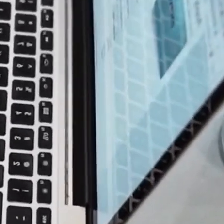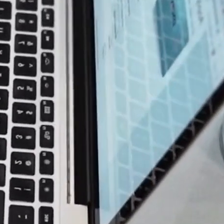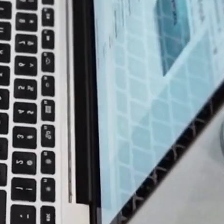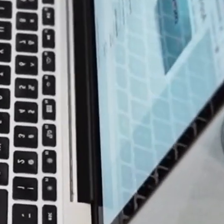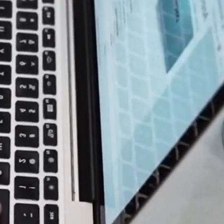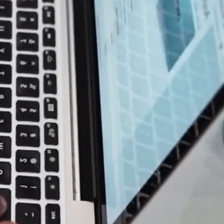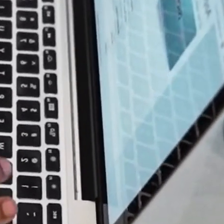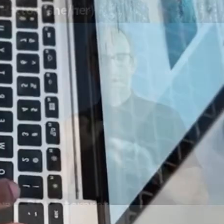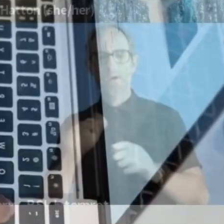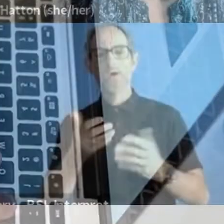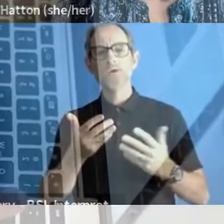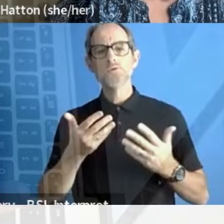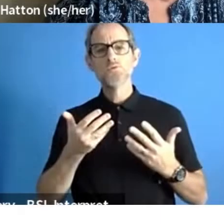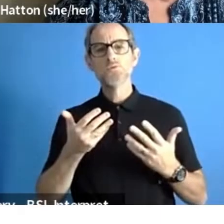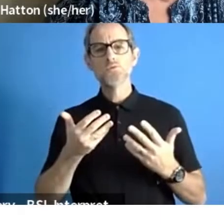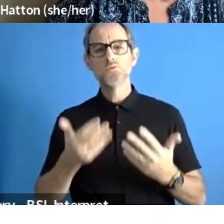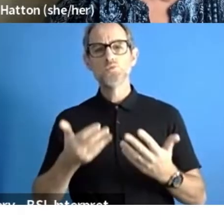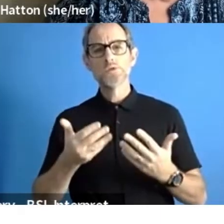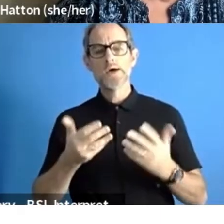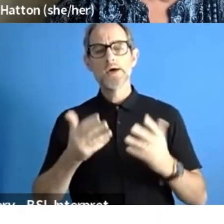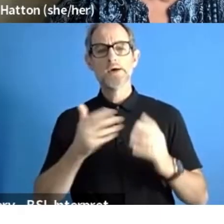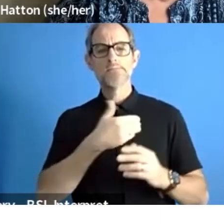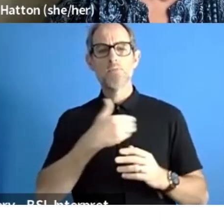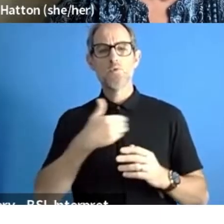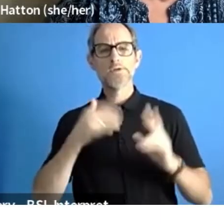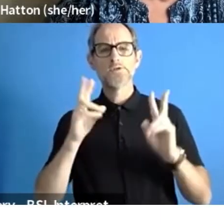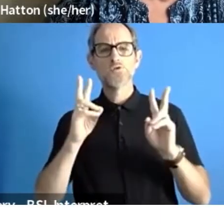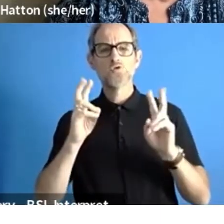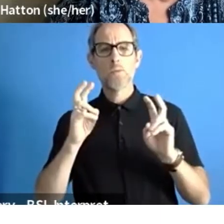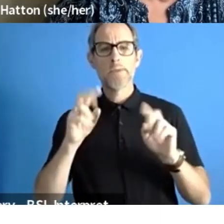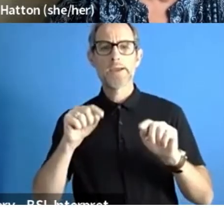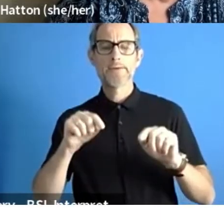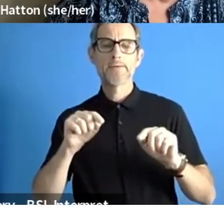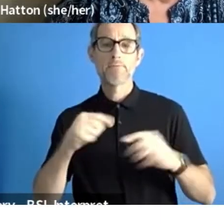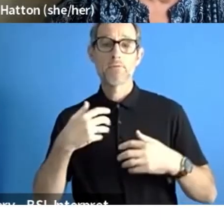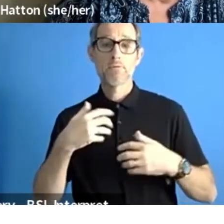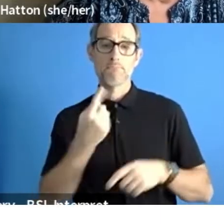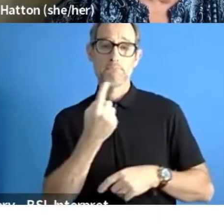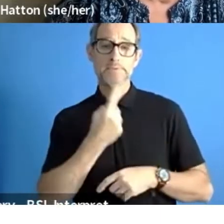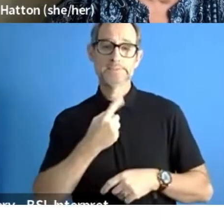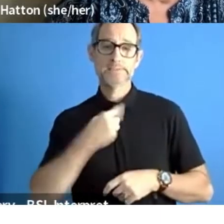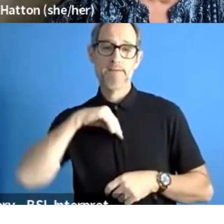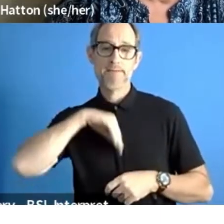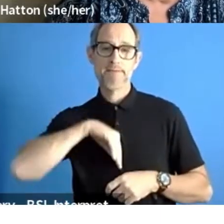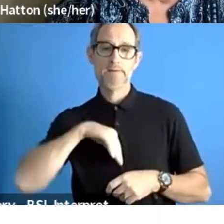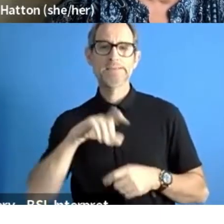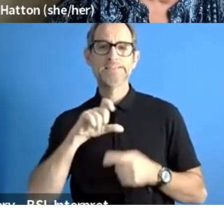Today's topic is of particular interest to me as CEO of Evenbreak.